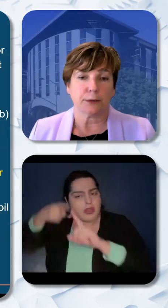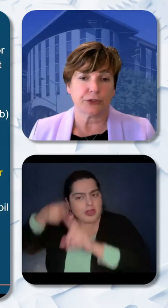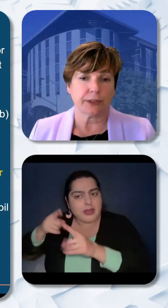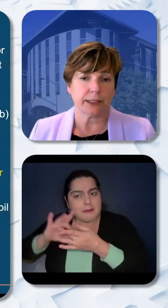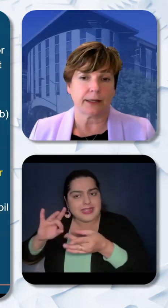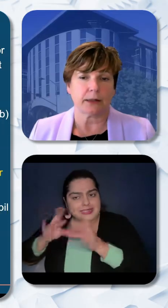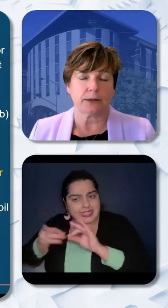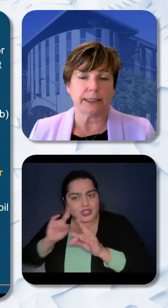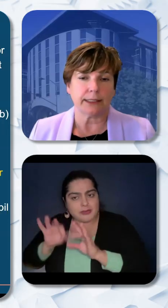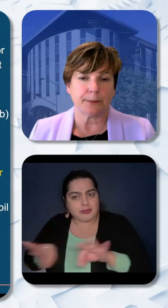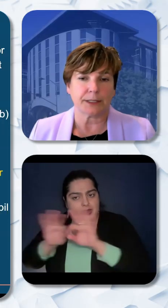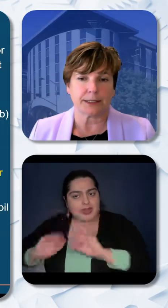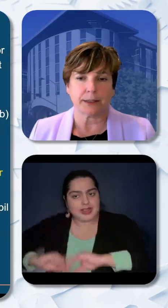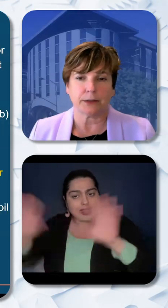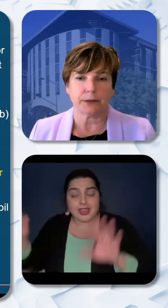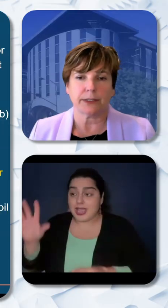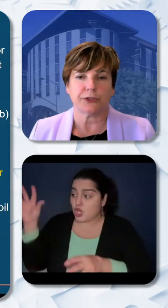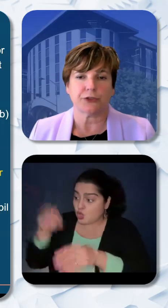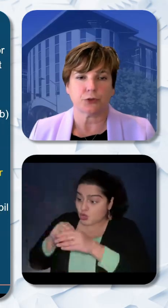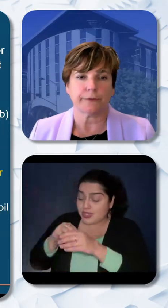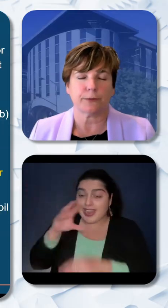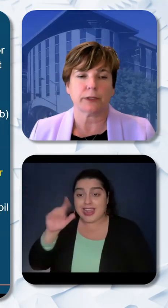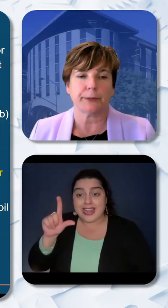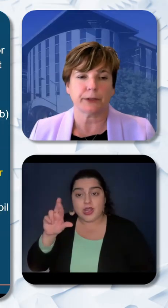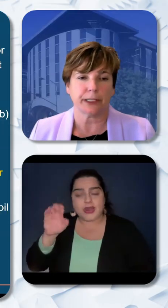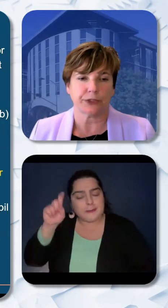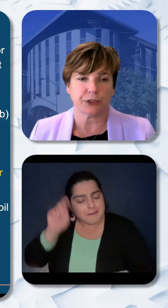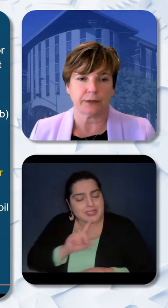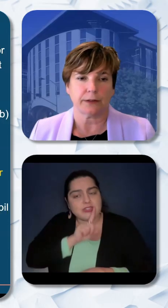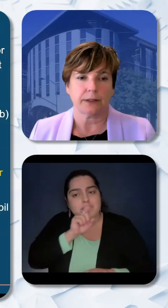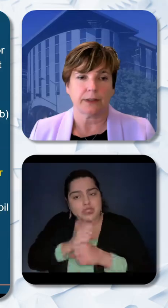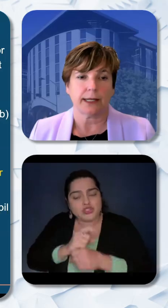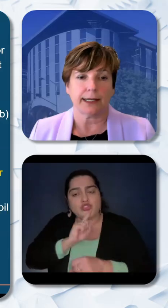inclusion and LRE must include and ensure full communication.